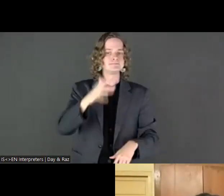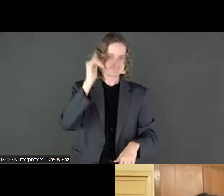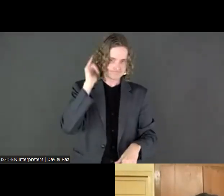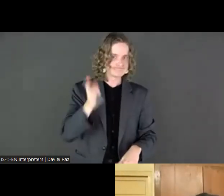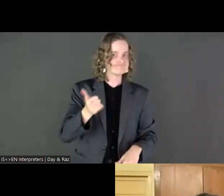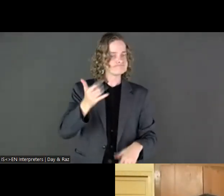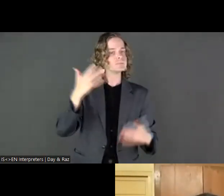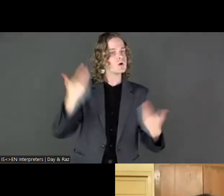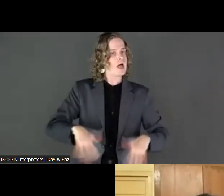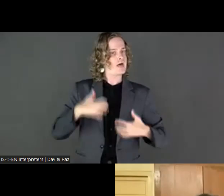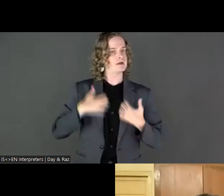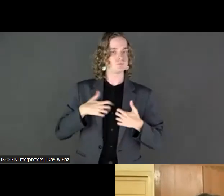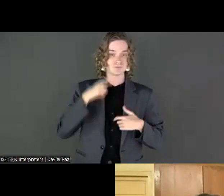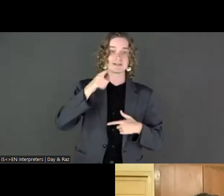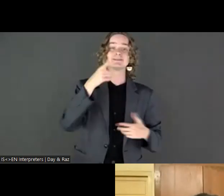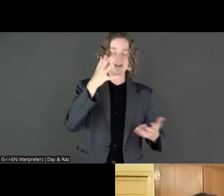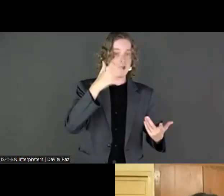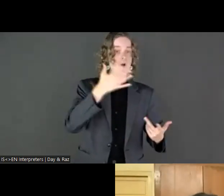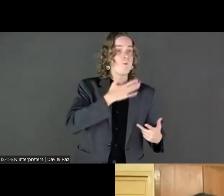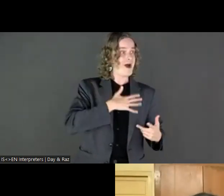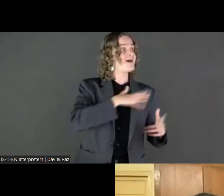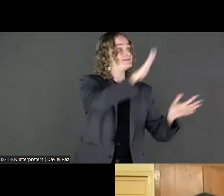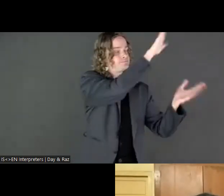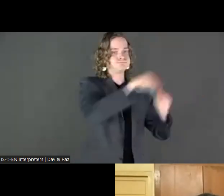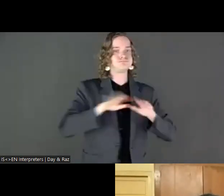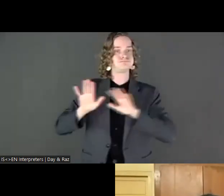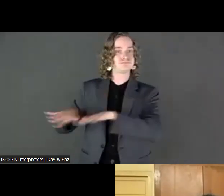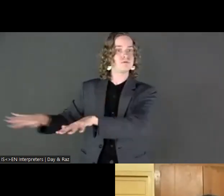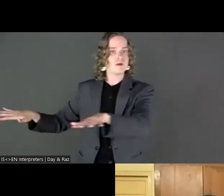a barrier is funding, and I think somebody's just mentioned, time is mentioned that as well,